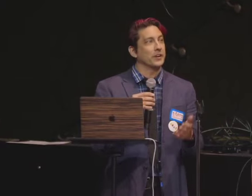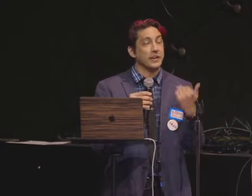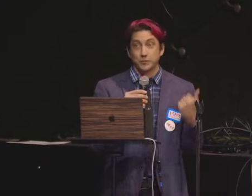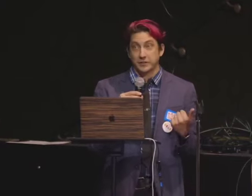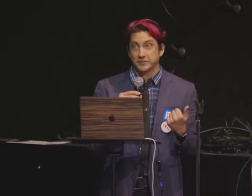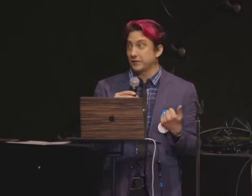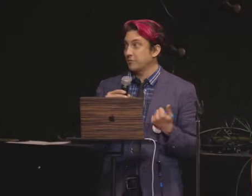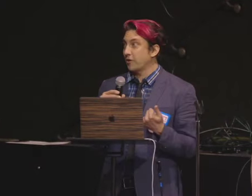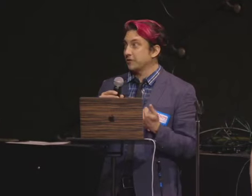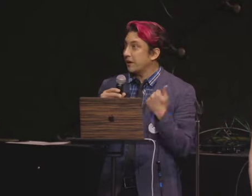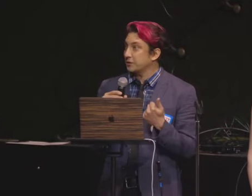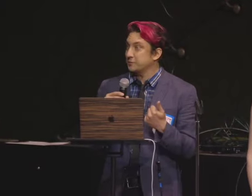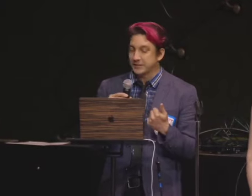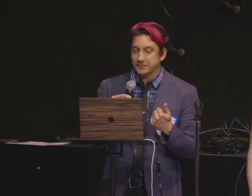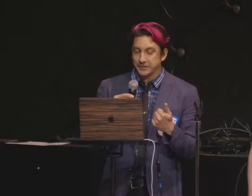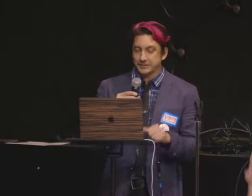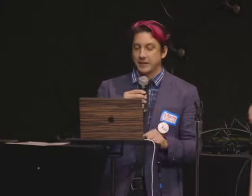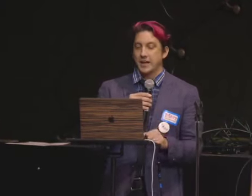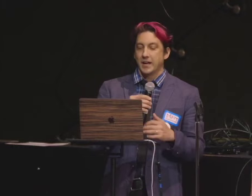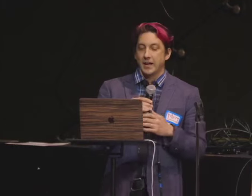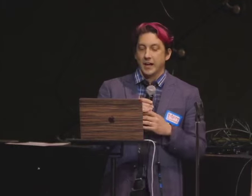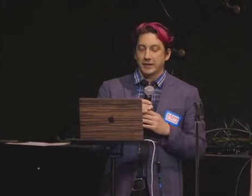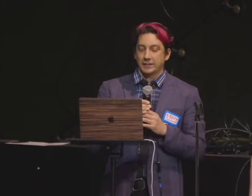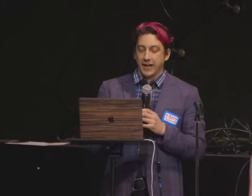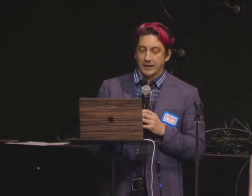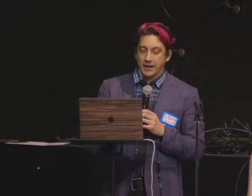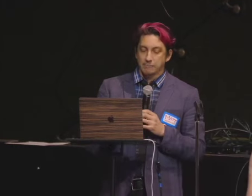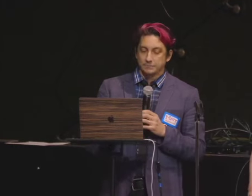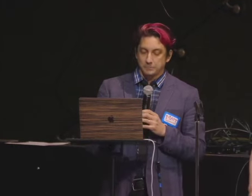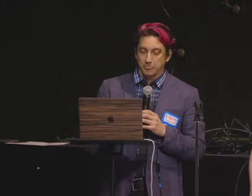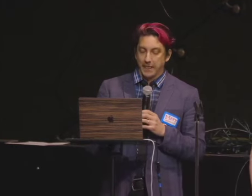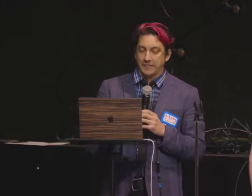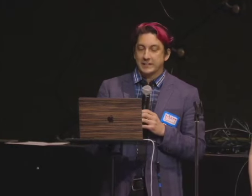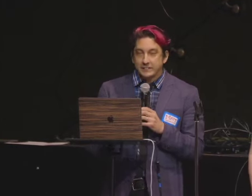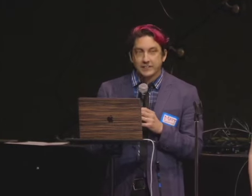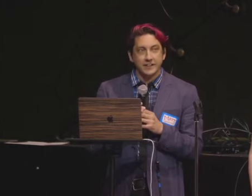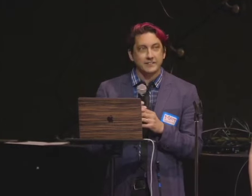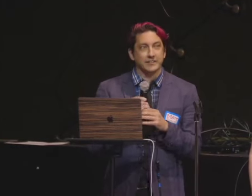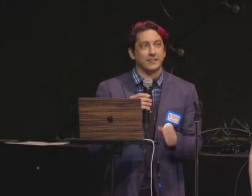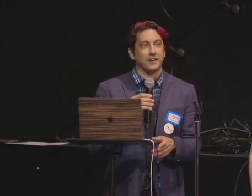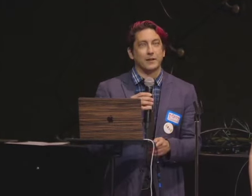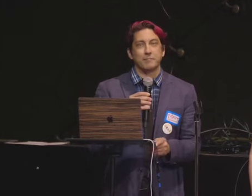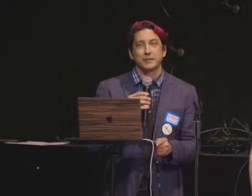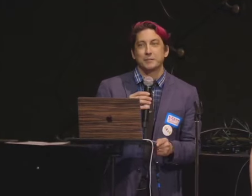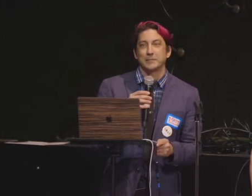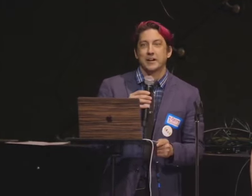so if you want to learn more, talk to us please, please, about that. And then, Lindsay here's gonna talk a little bit